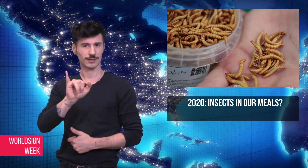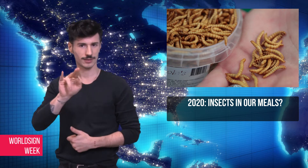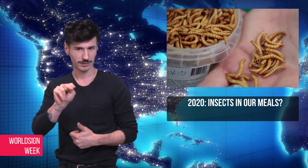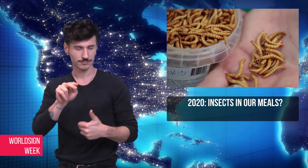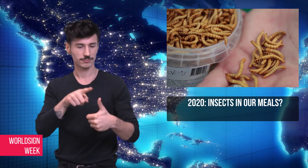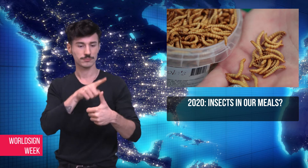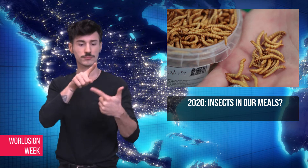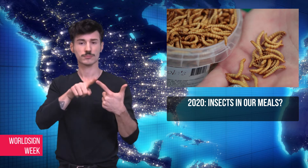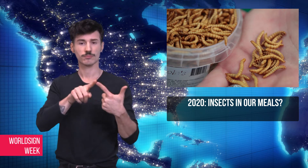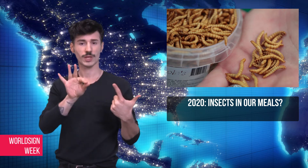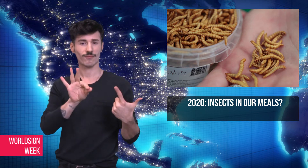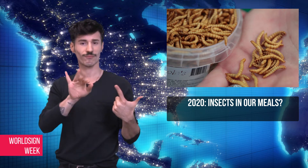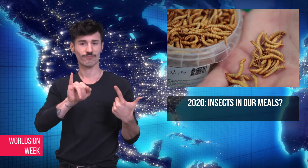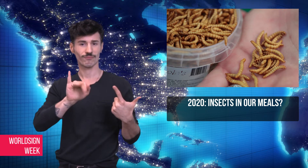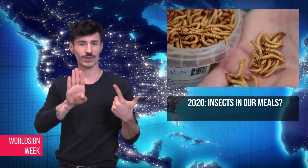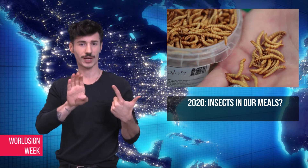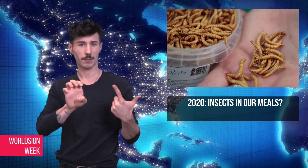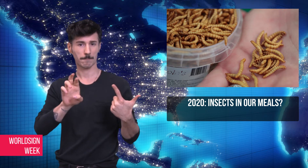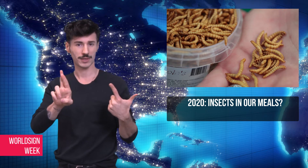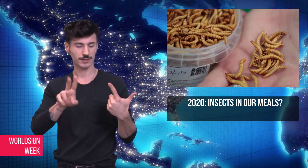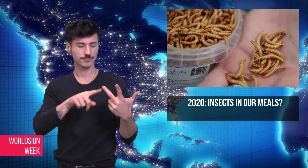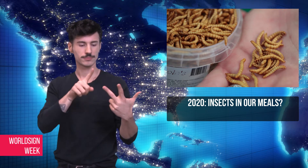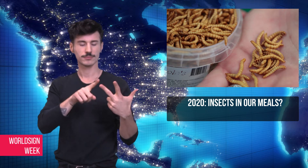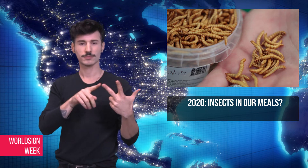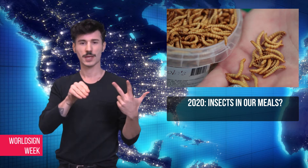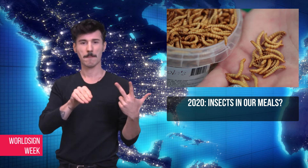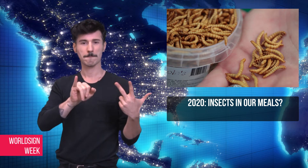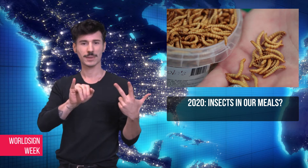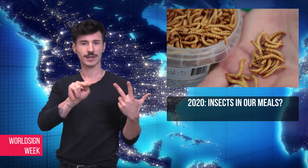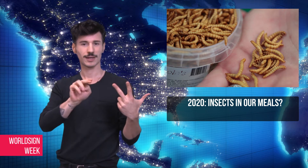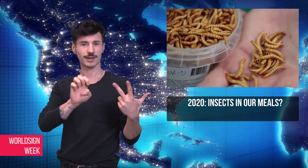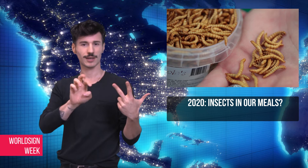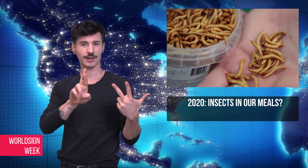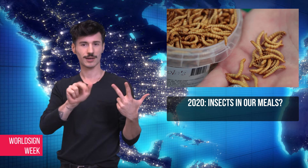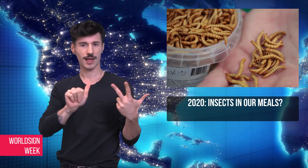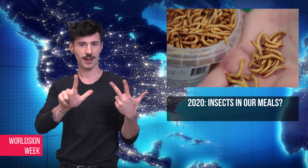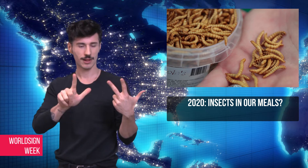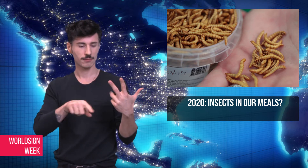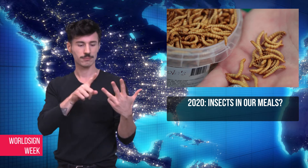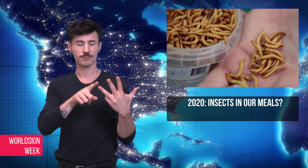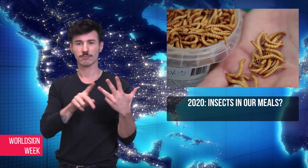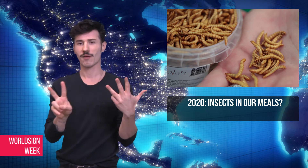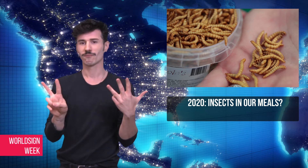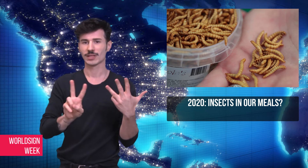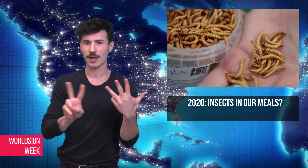It is high in protein, fiber, minerals, and vitamins.